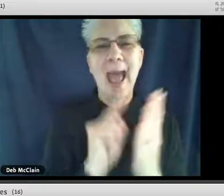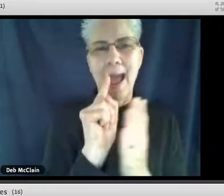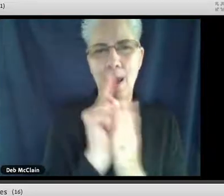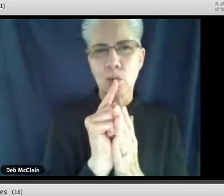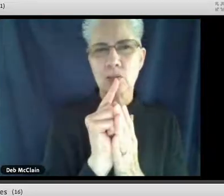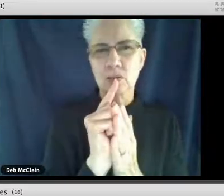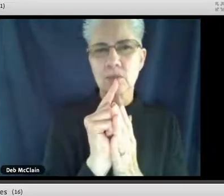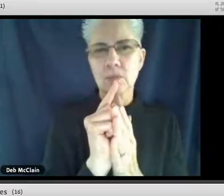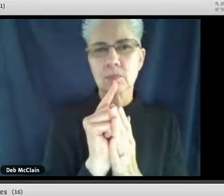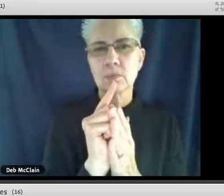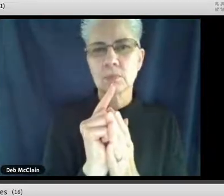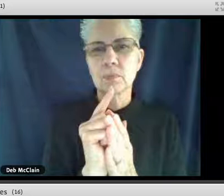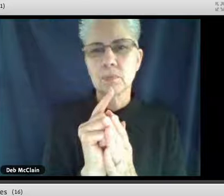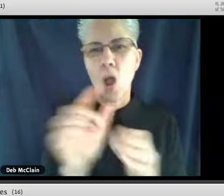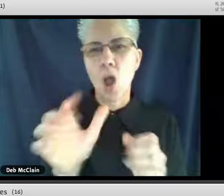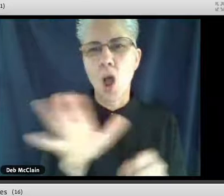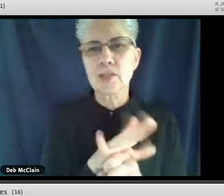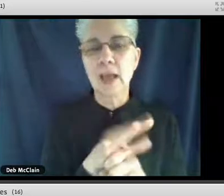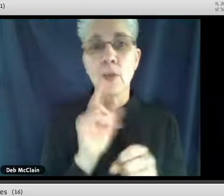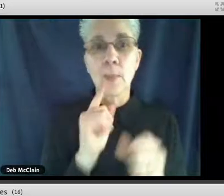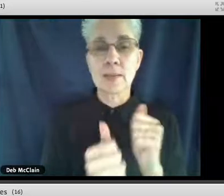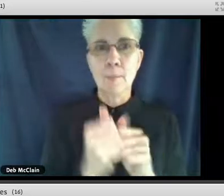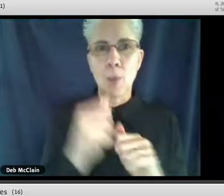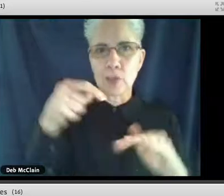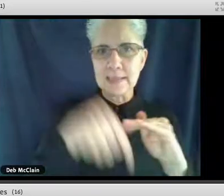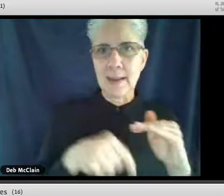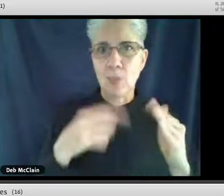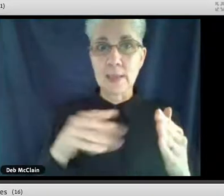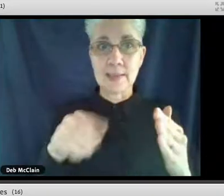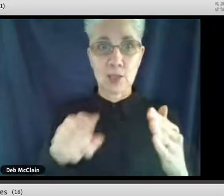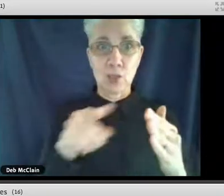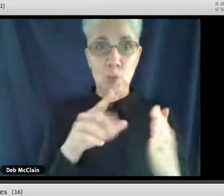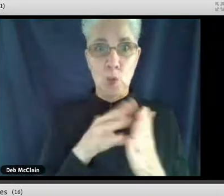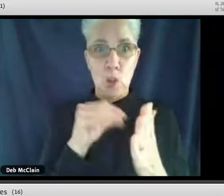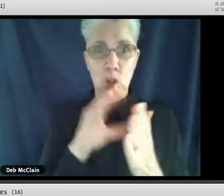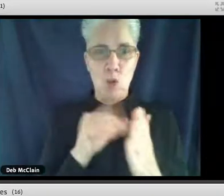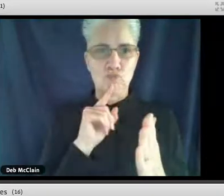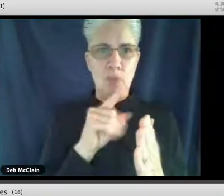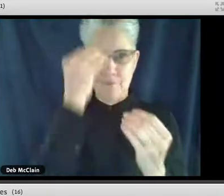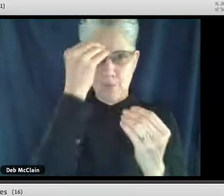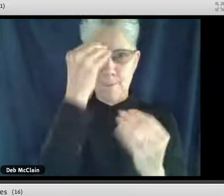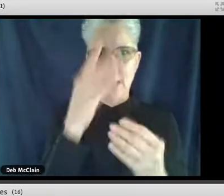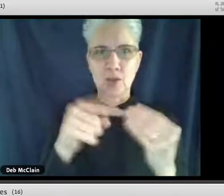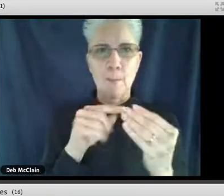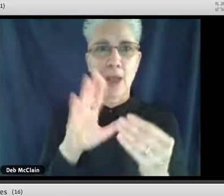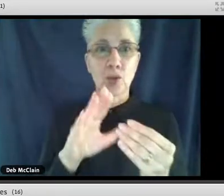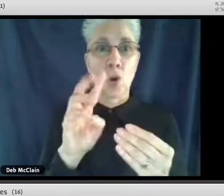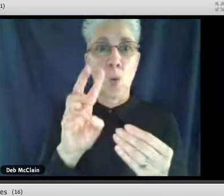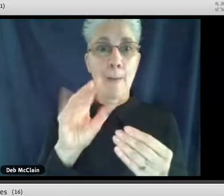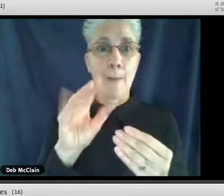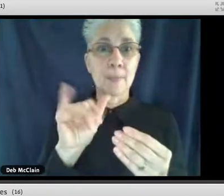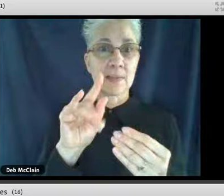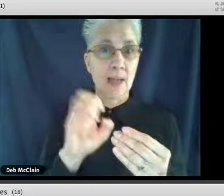But it is probably one of the most in-depth ways that you are going to get real information about your website if you're looking at a redesign.